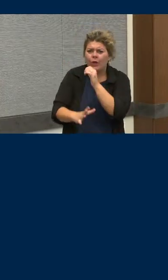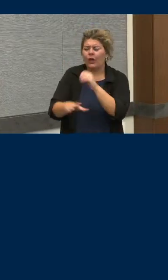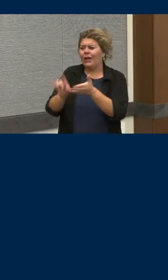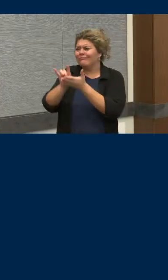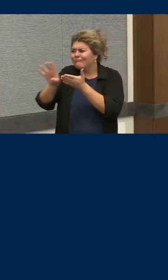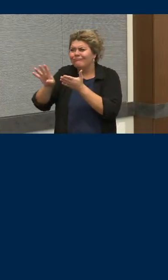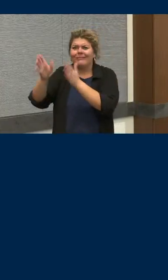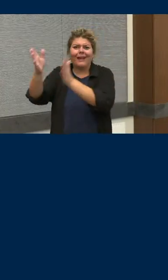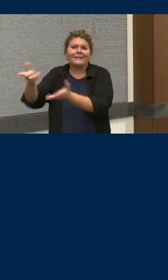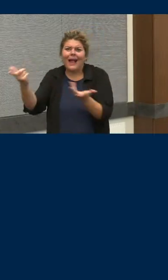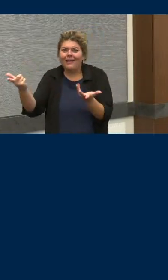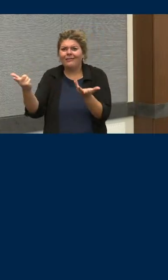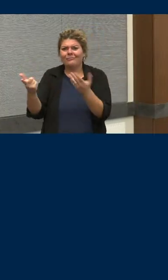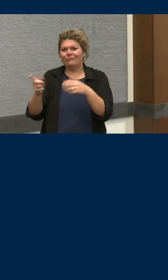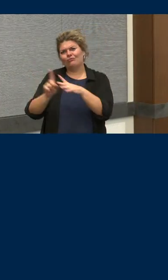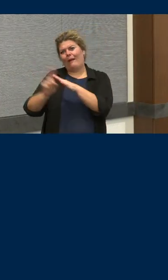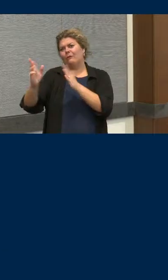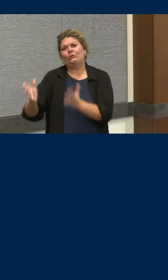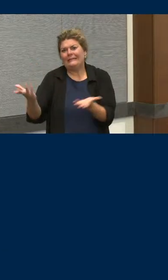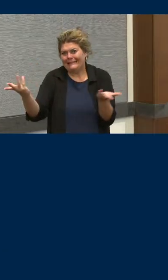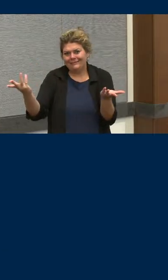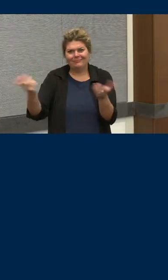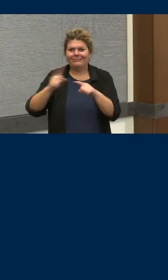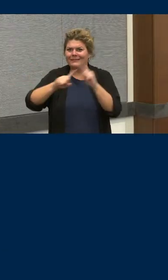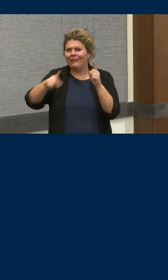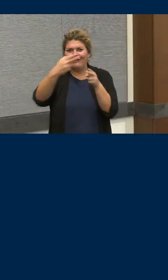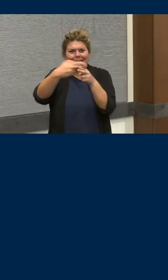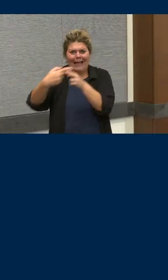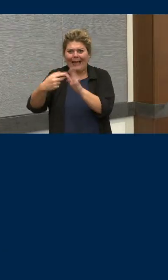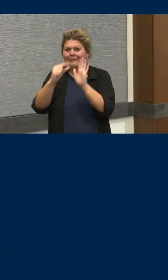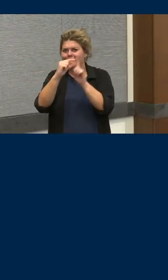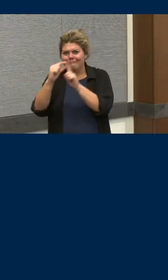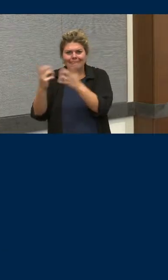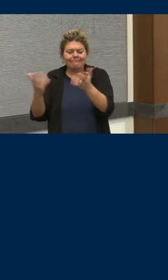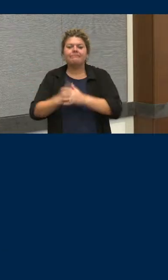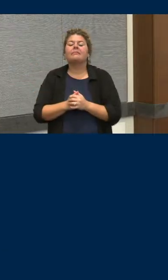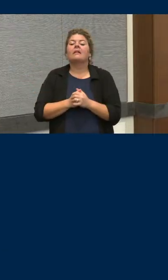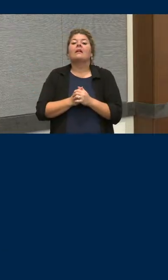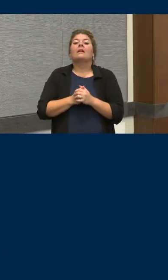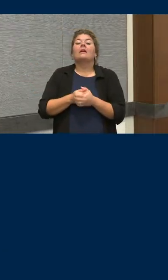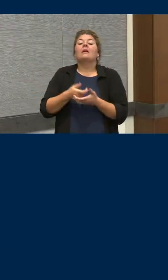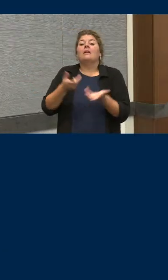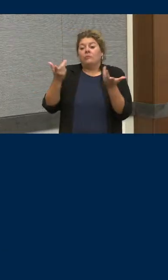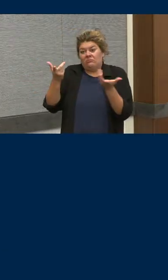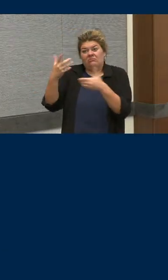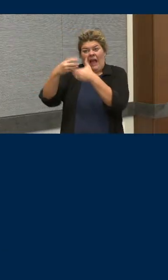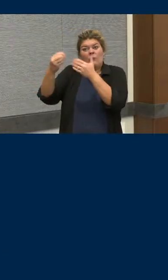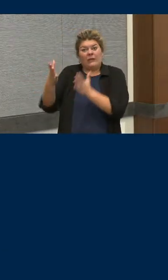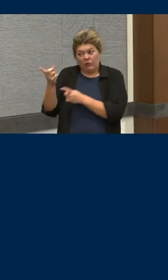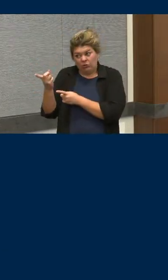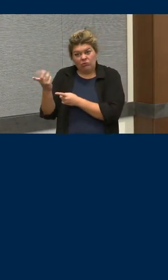refugee. With respect to his